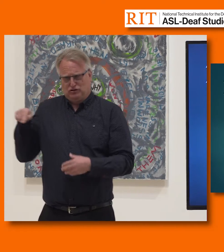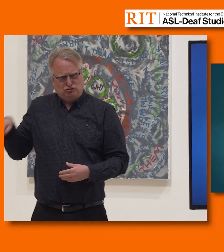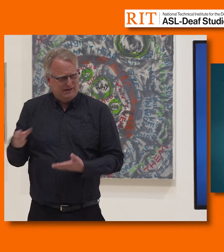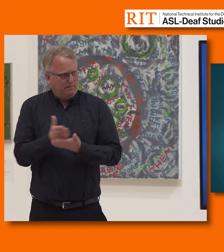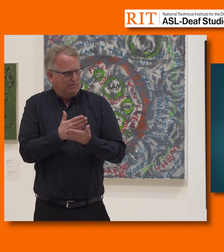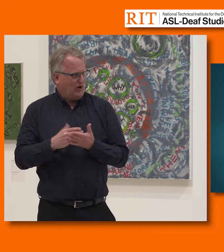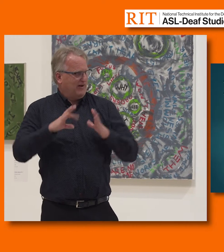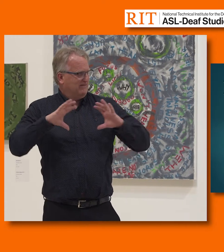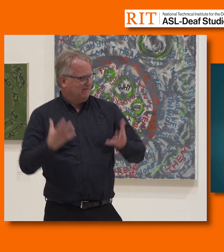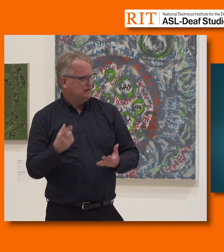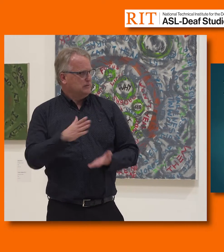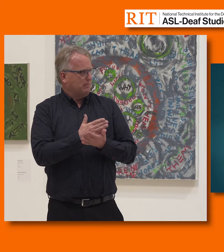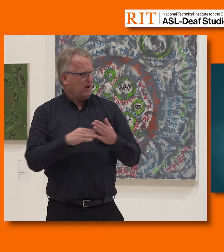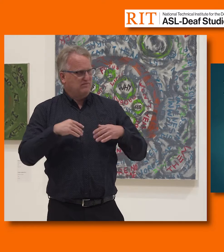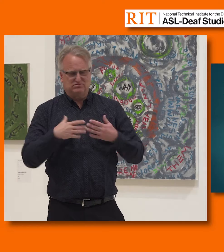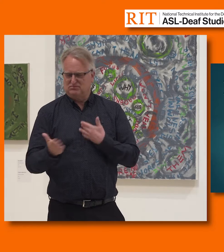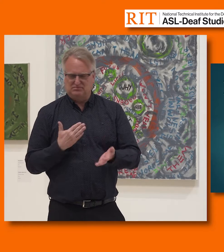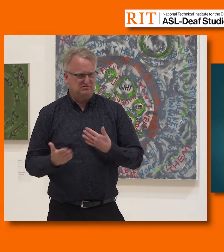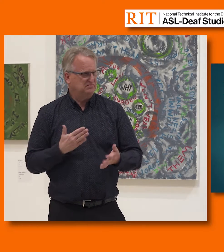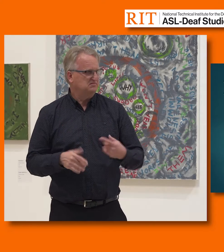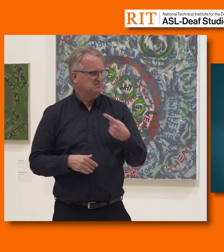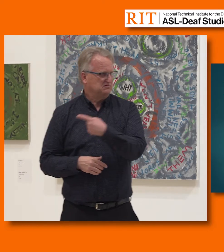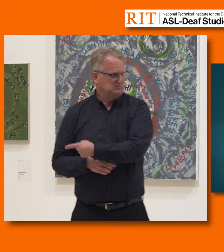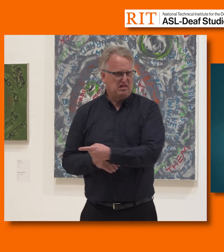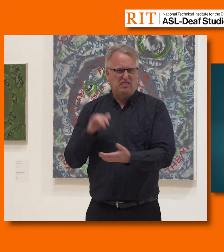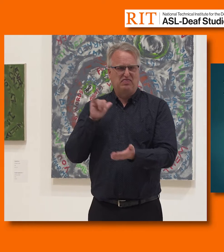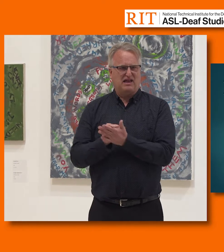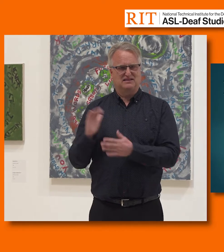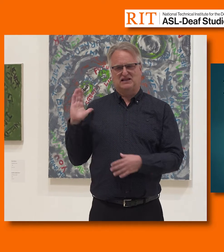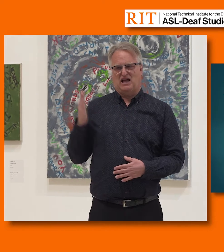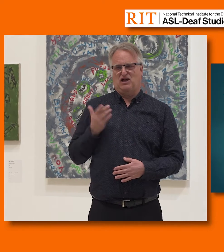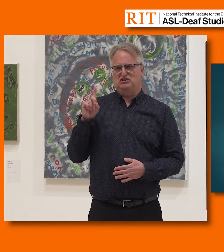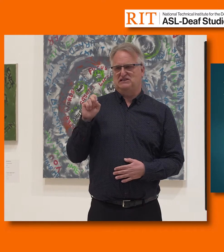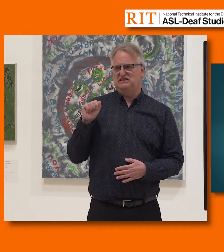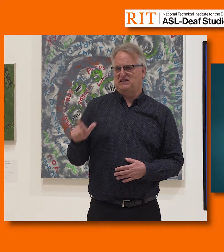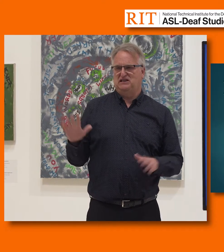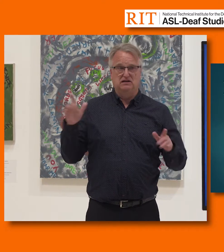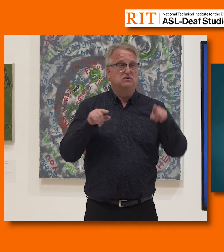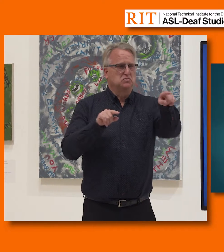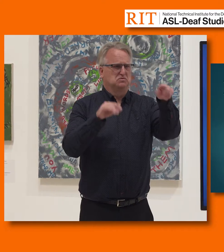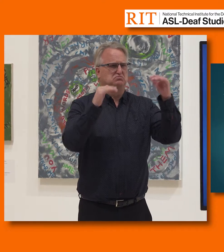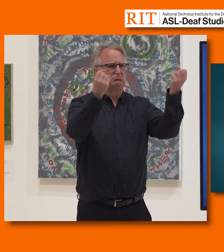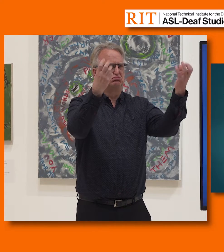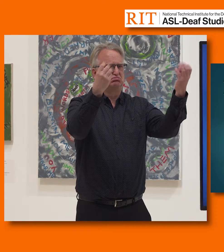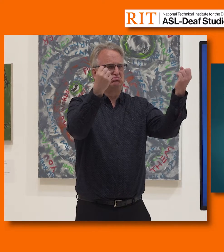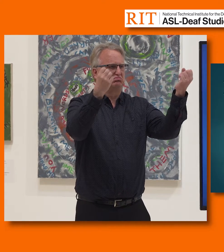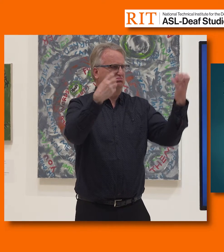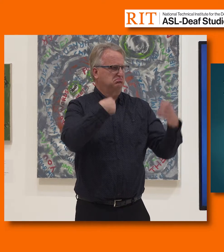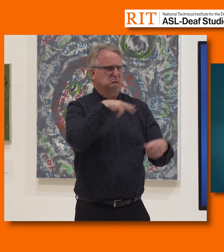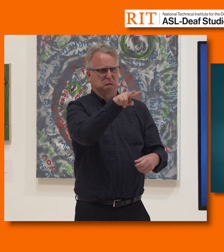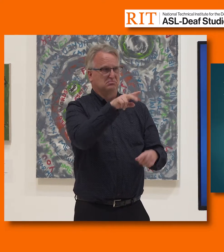"or participating, Joyce is going to be speaking for me into spoken English." And that was just the norm.